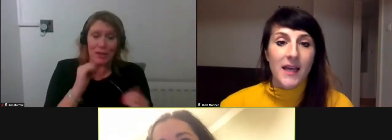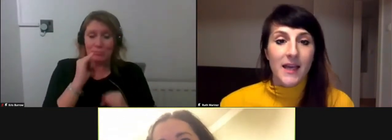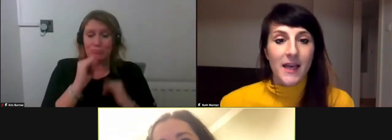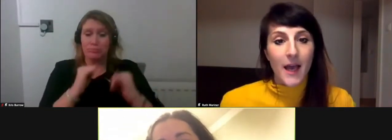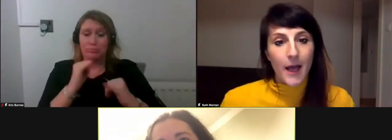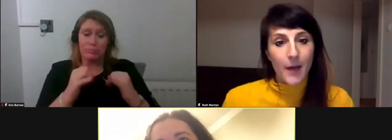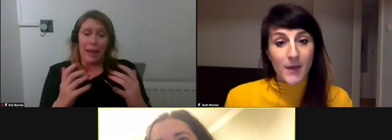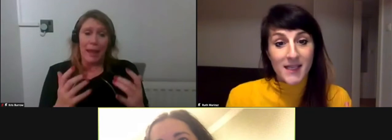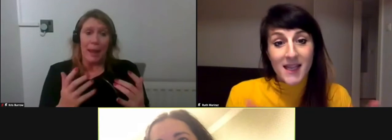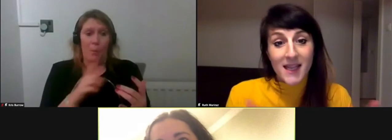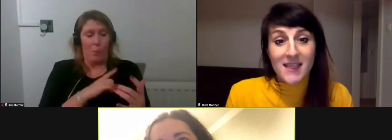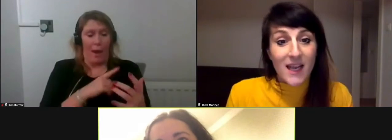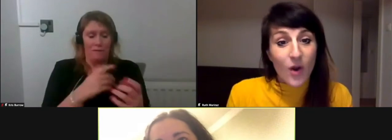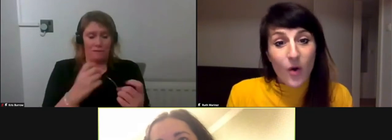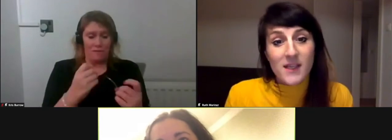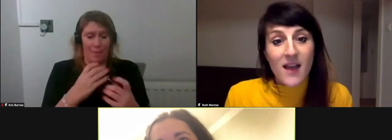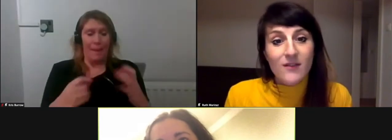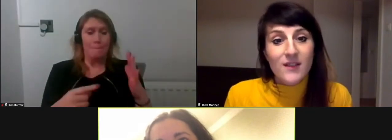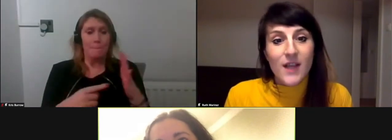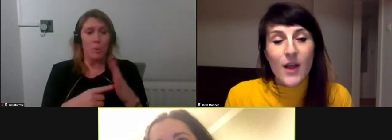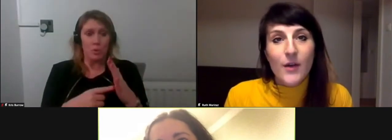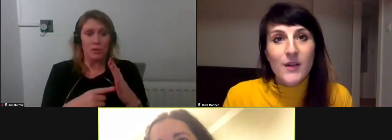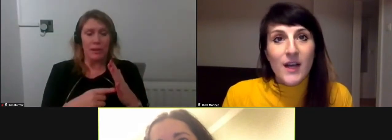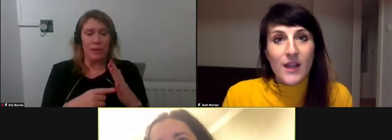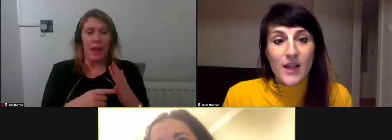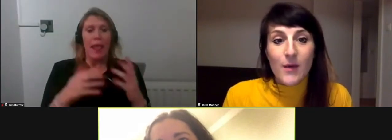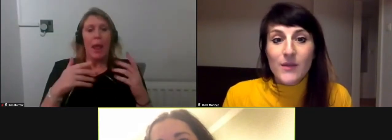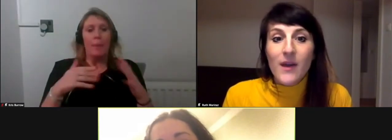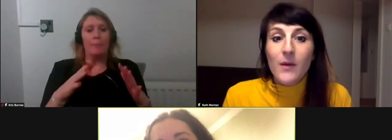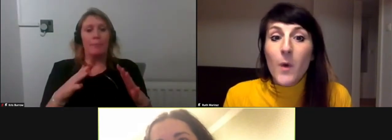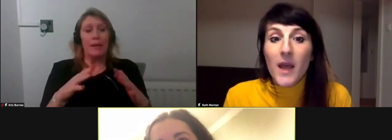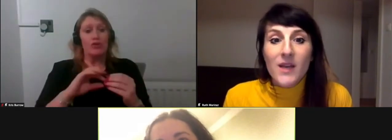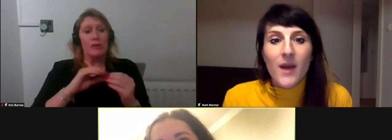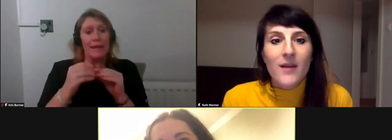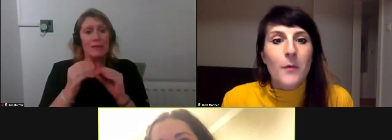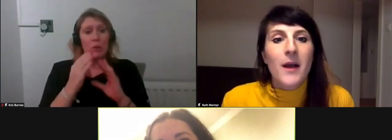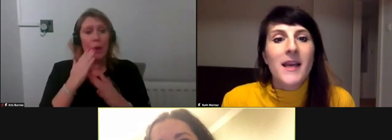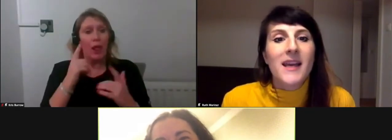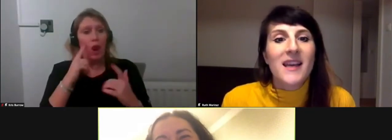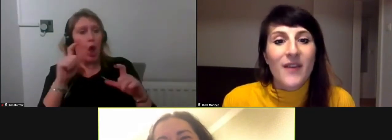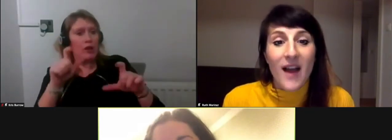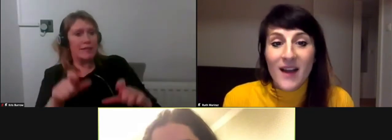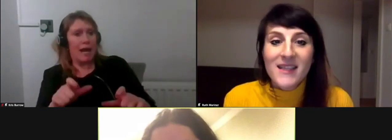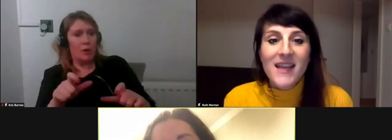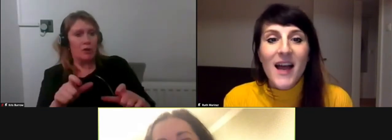obviously a, we did this in lockdown so it was a very weird way of working for us, we